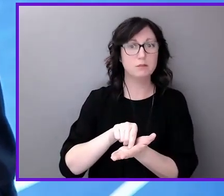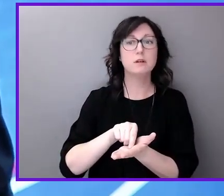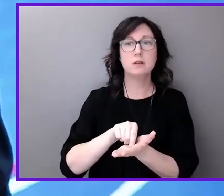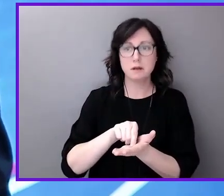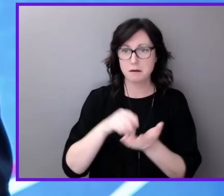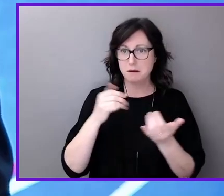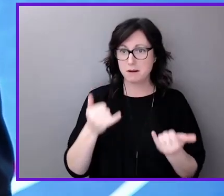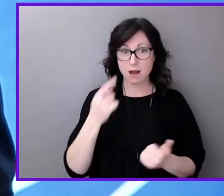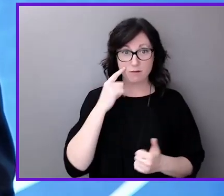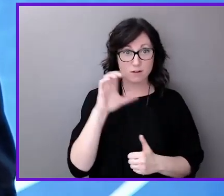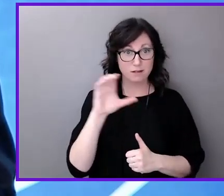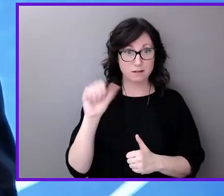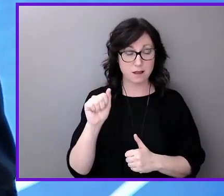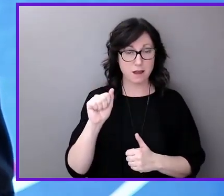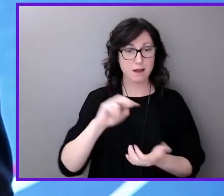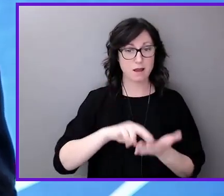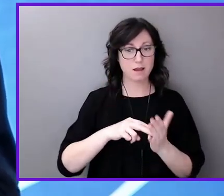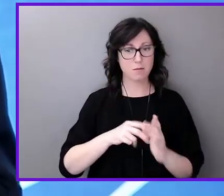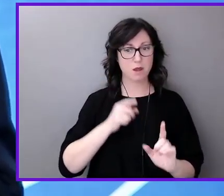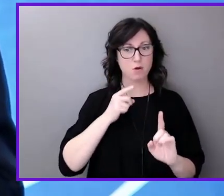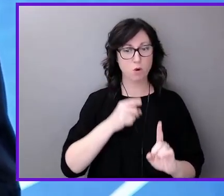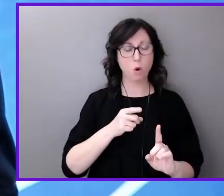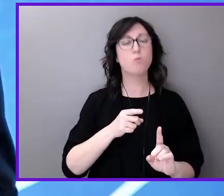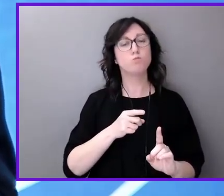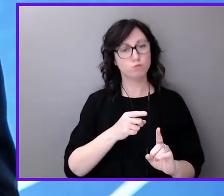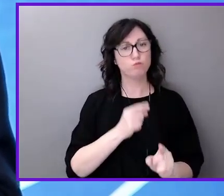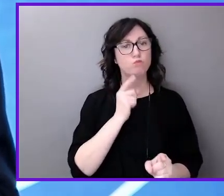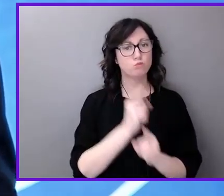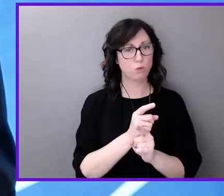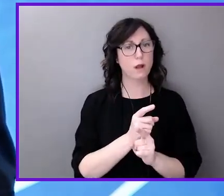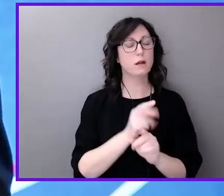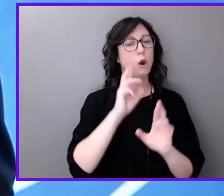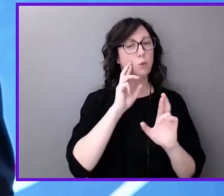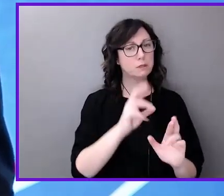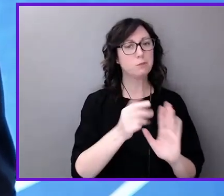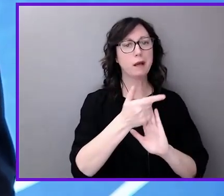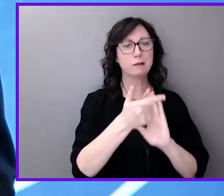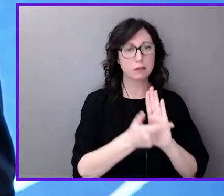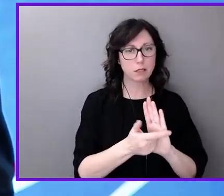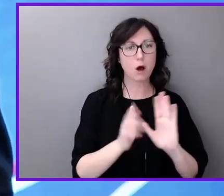it’s not only about, respecting the law, confirming what is in the law,